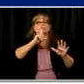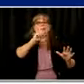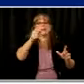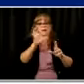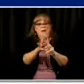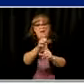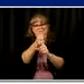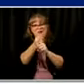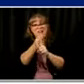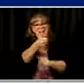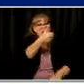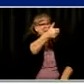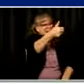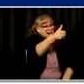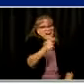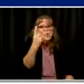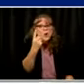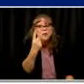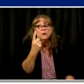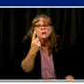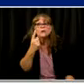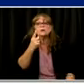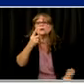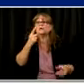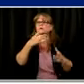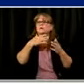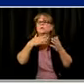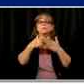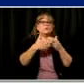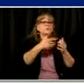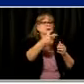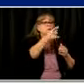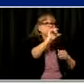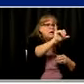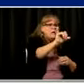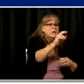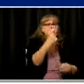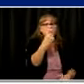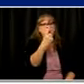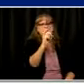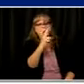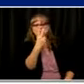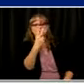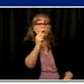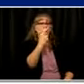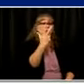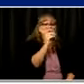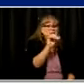as opposed to two to three days and and make it out uh and and that's uh very important next slide